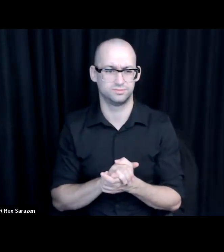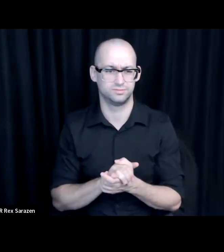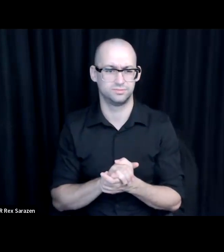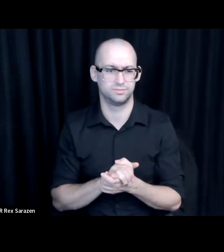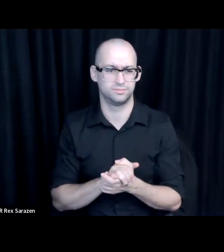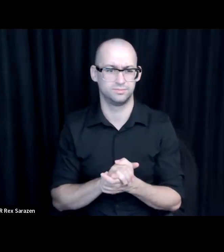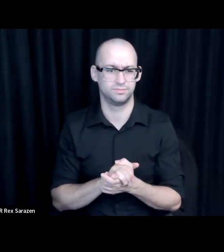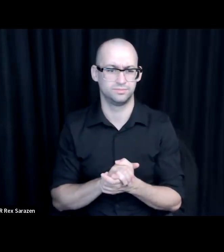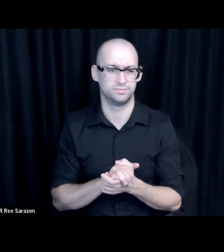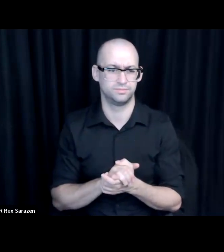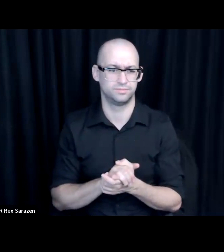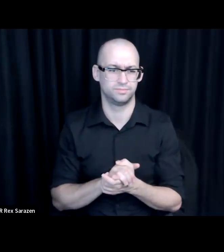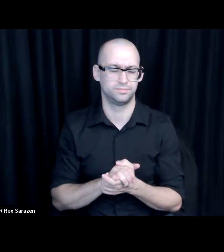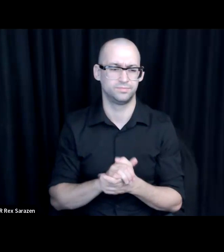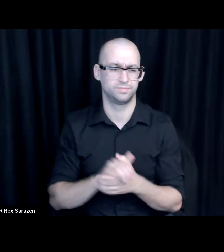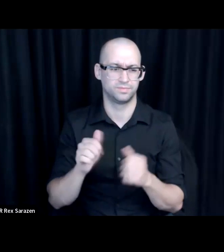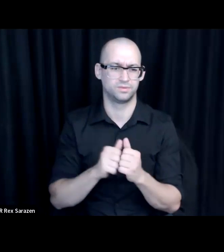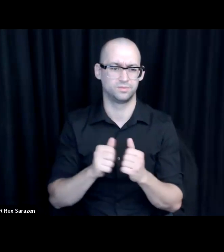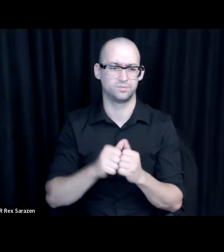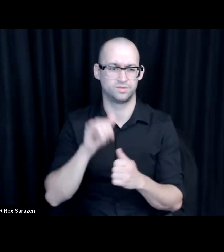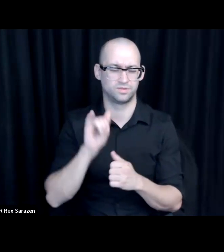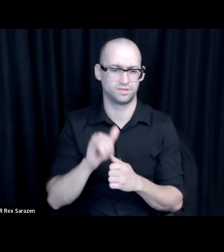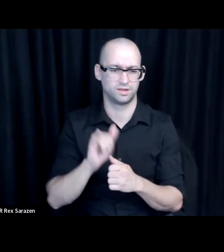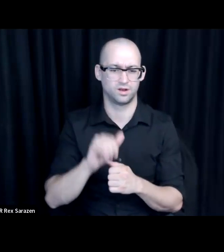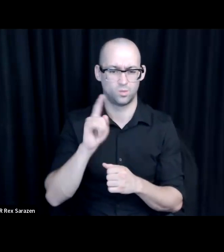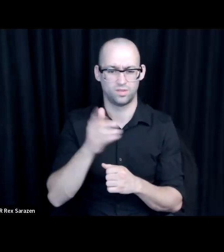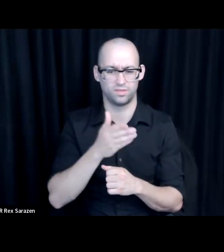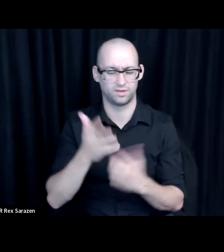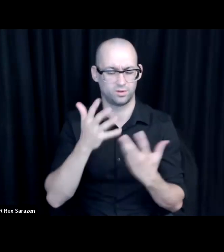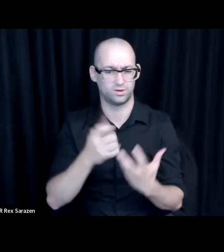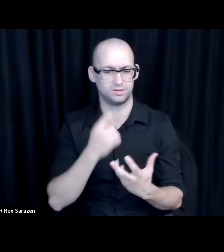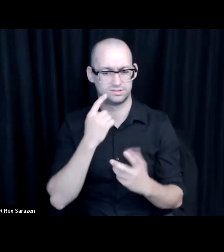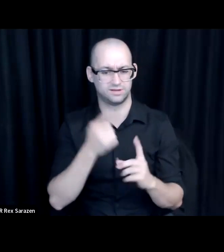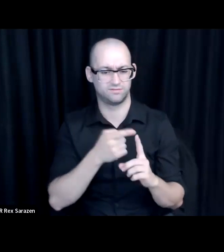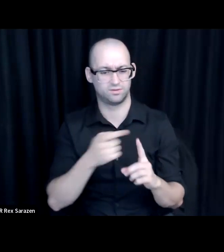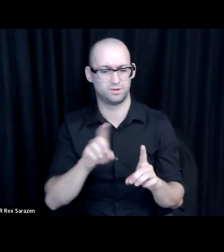I think with that the one thing that I would say from the Department of Technology’s perspective on